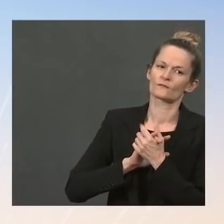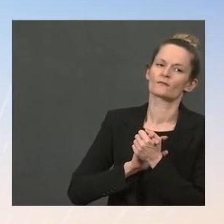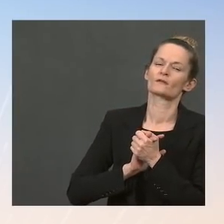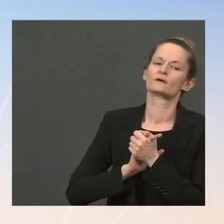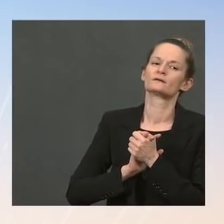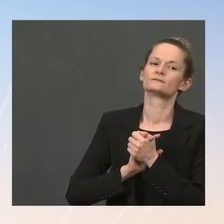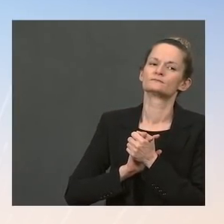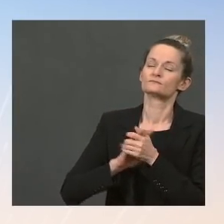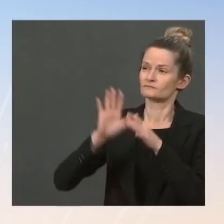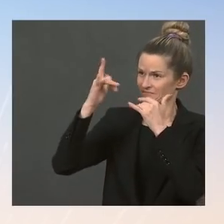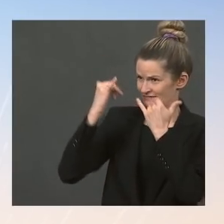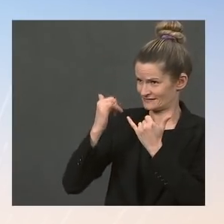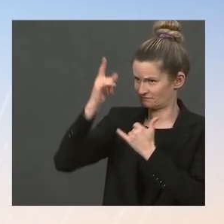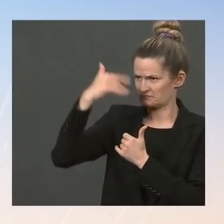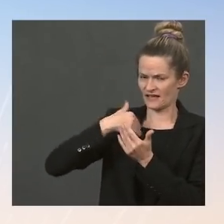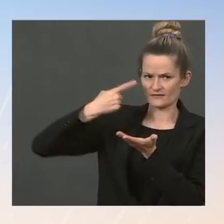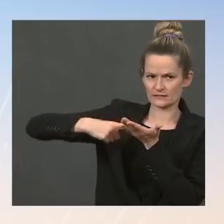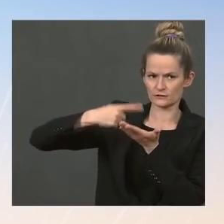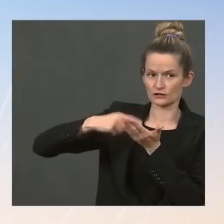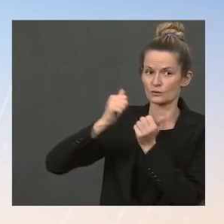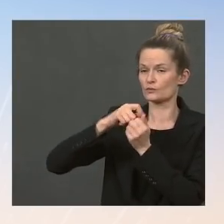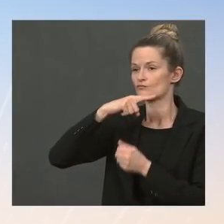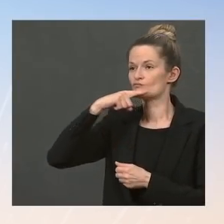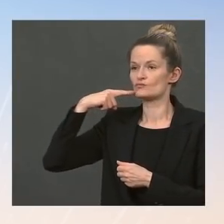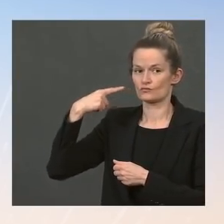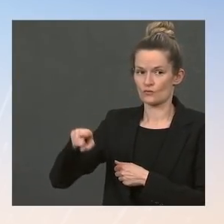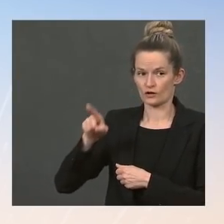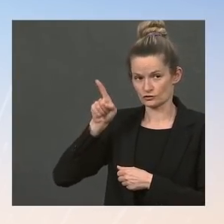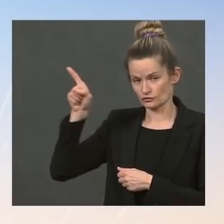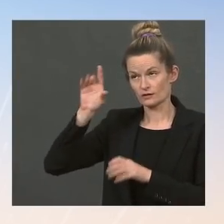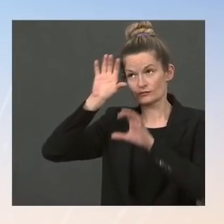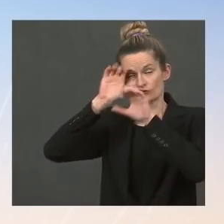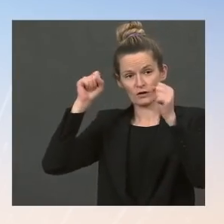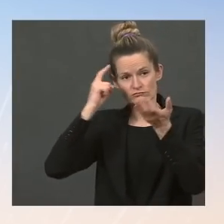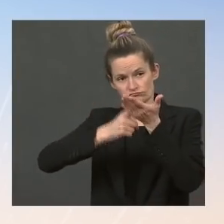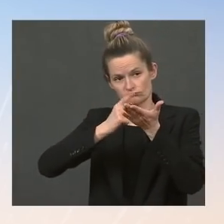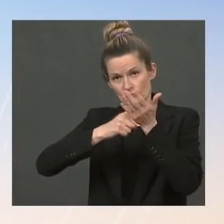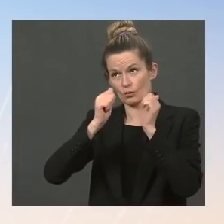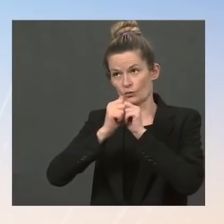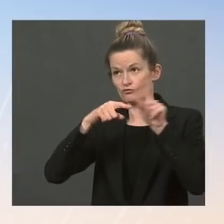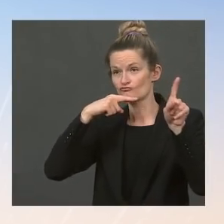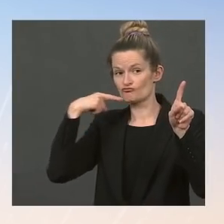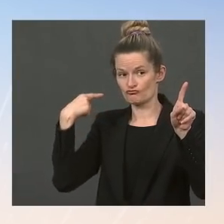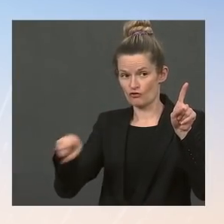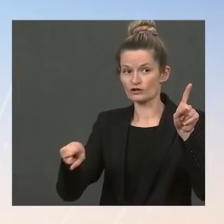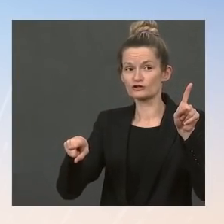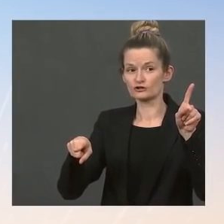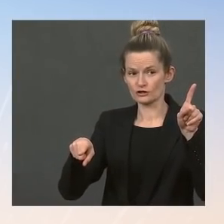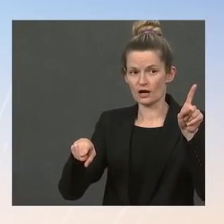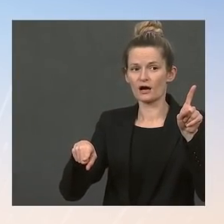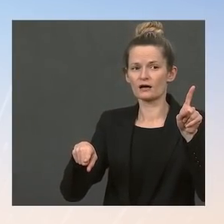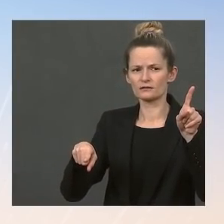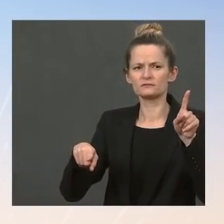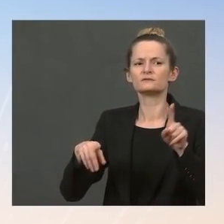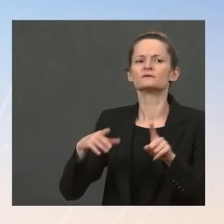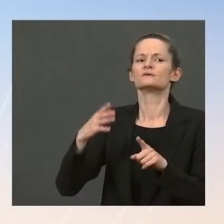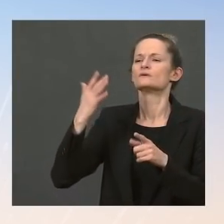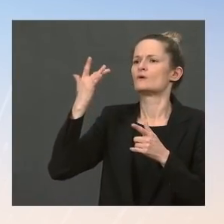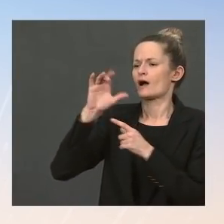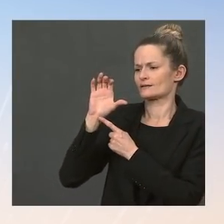Does the President have anything new to tell the country about that? Because, you know, it was a big deal and it's gone kind of quiet. So, what's happening?